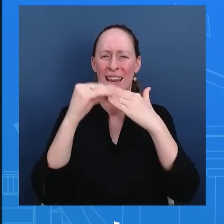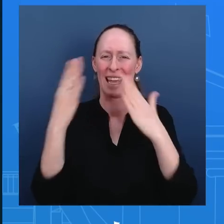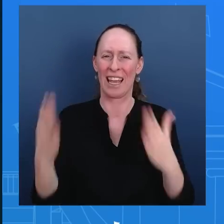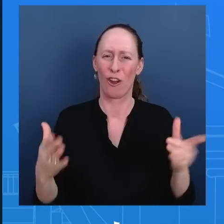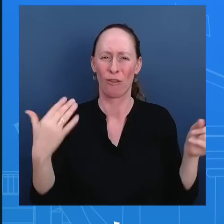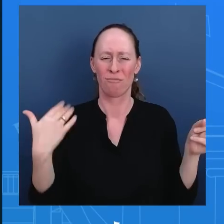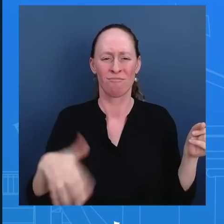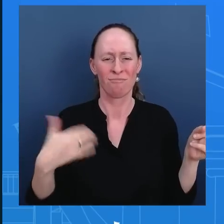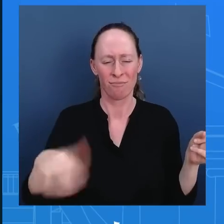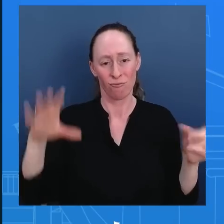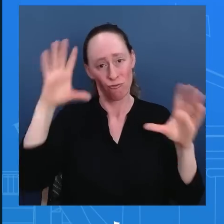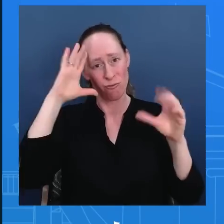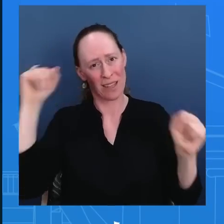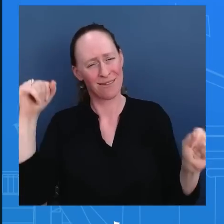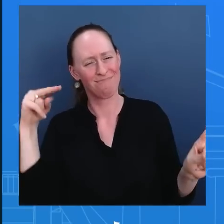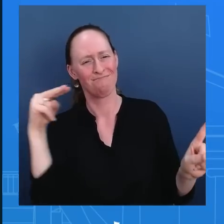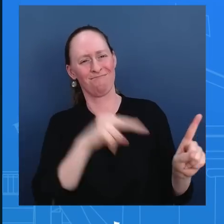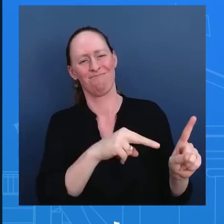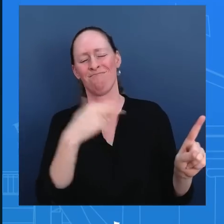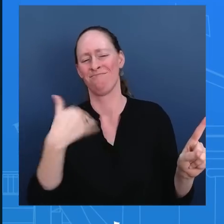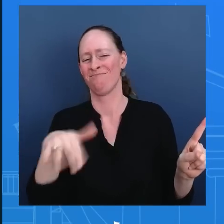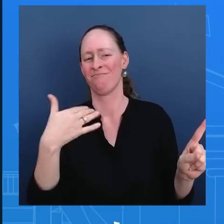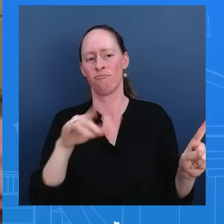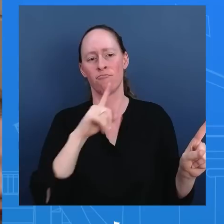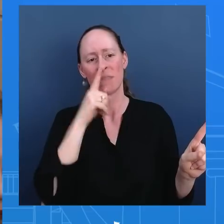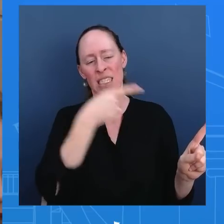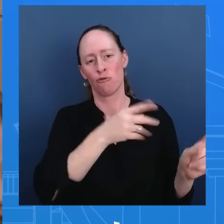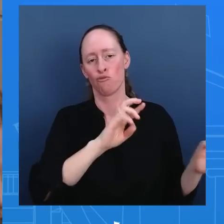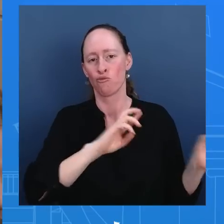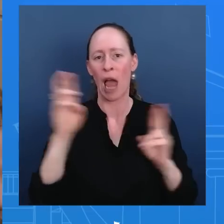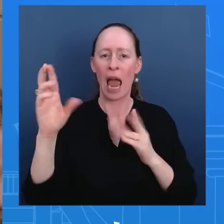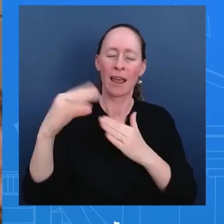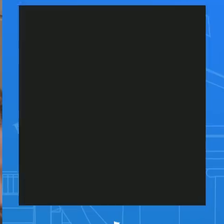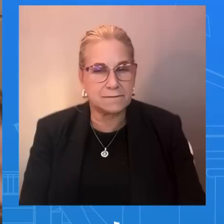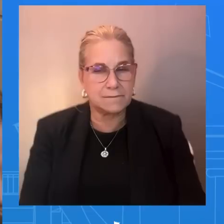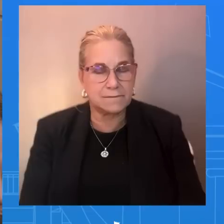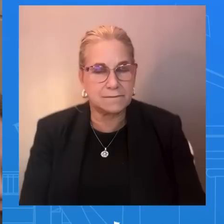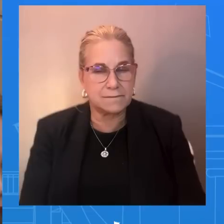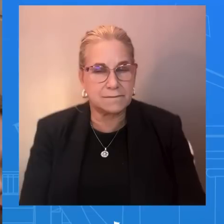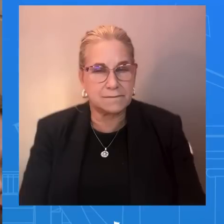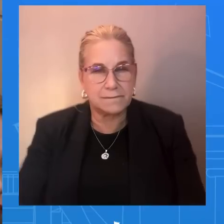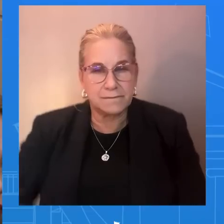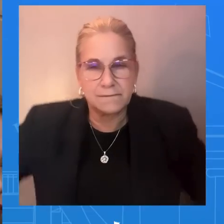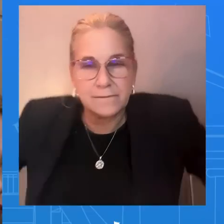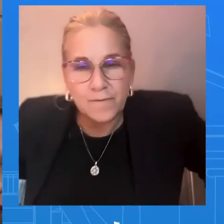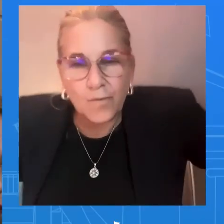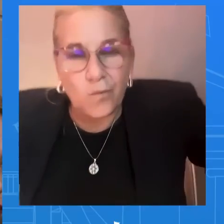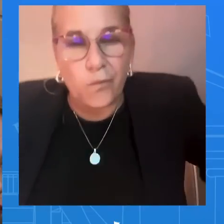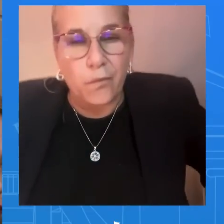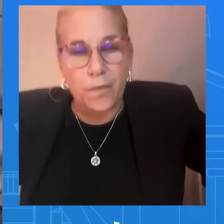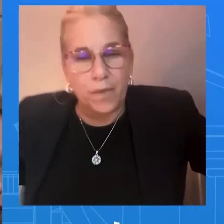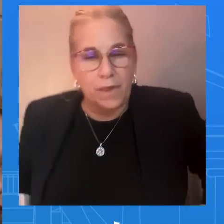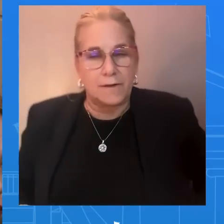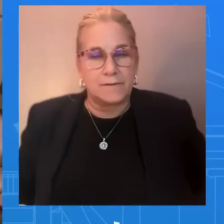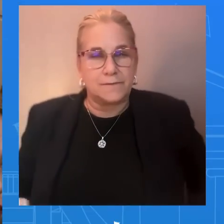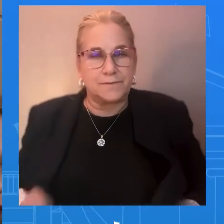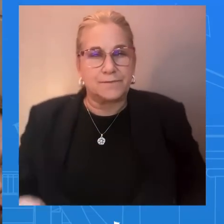that she would be able to lead on day one. The Press: You say you disagree with the premise of my question. Ms. Jean-Pierre: Yeah, well -- well, not -- The Press: Can -- can I just ask you -- Ms. Jean-Pierre: -- the premise of the question -- The Press: -- something about that?